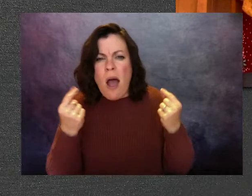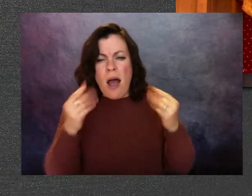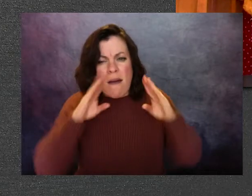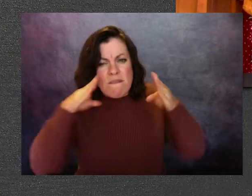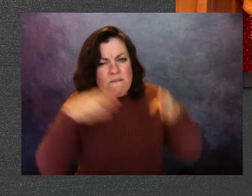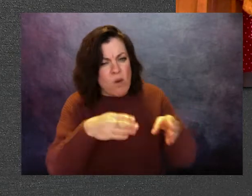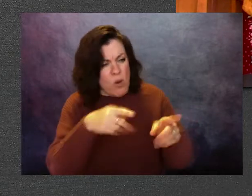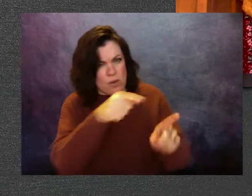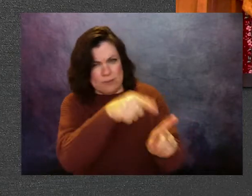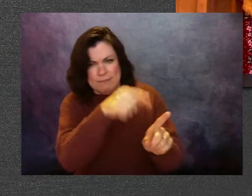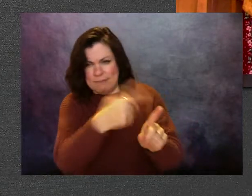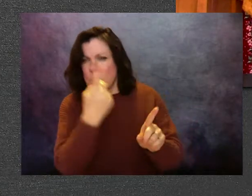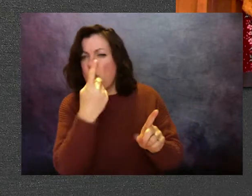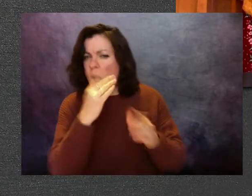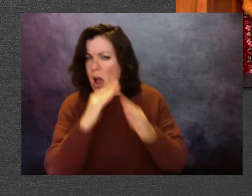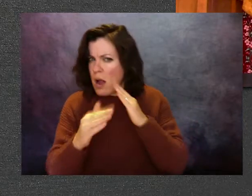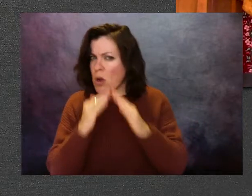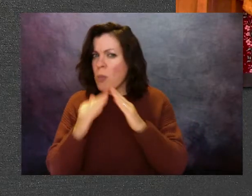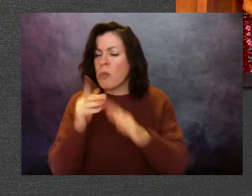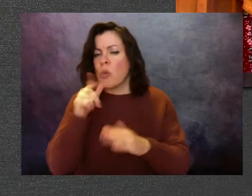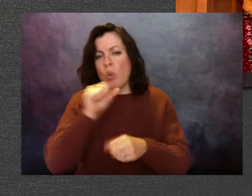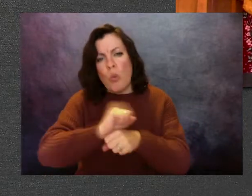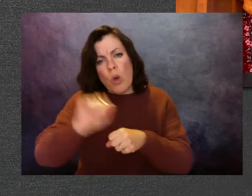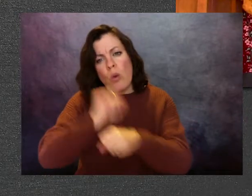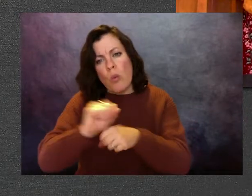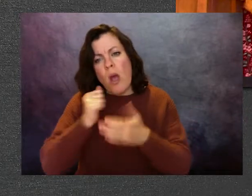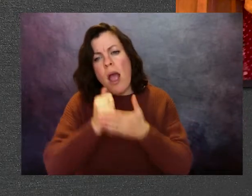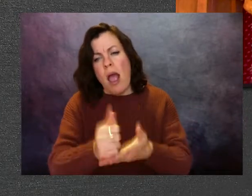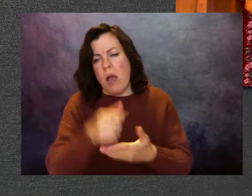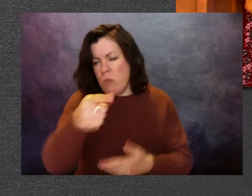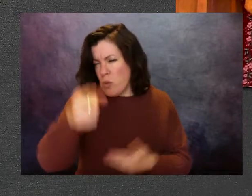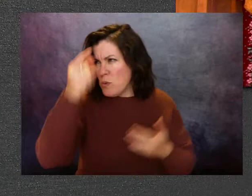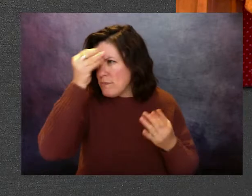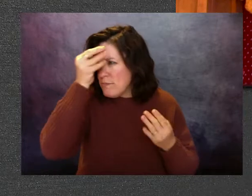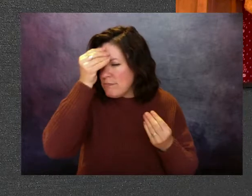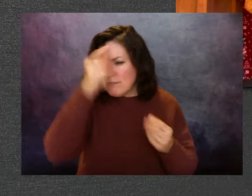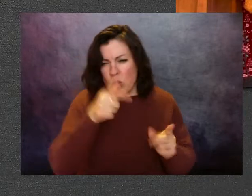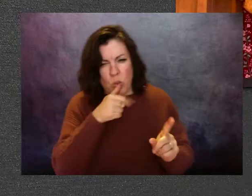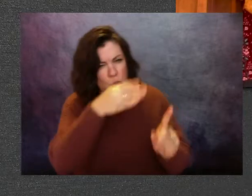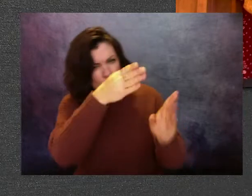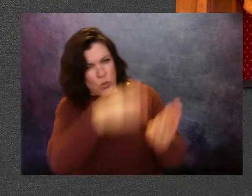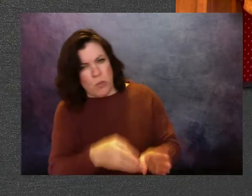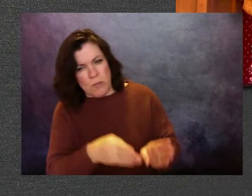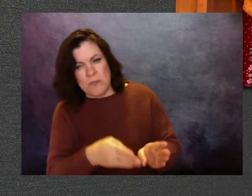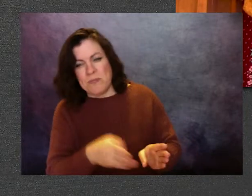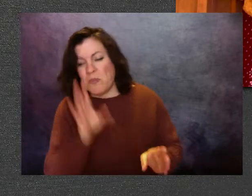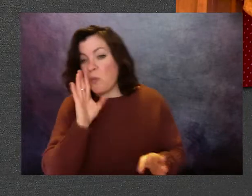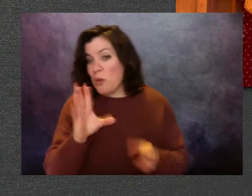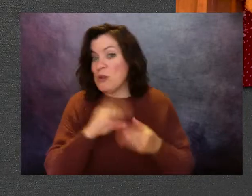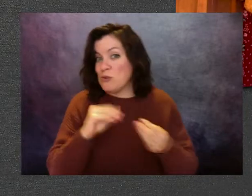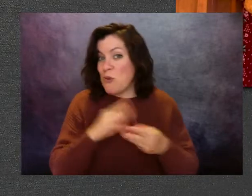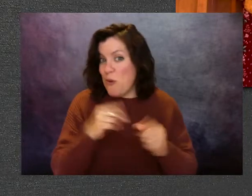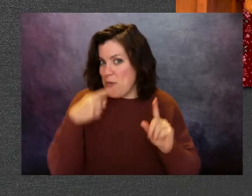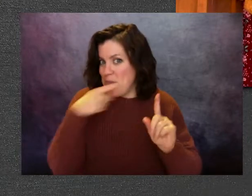community helpers you think in your brain, which one do you think it's going to be about? I'm going to go get it ready. And I'll be right back.